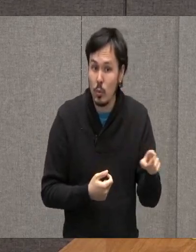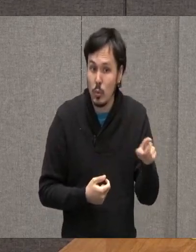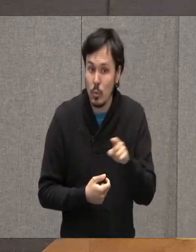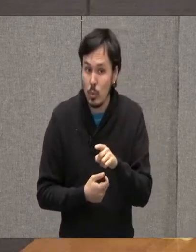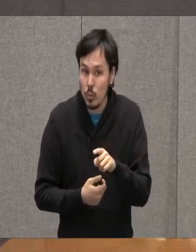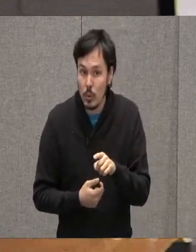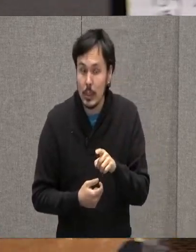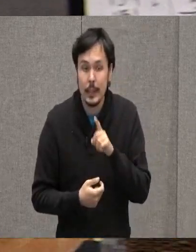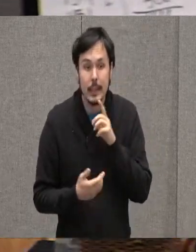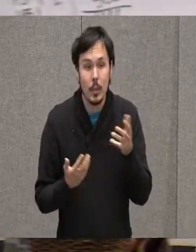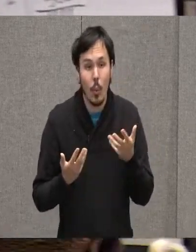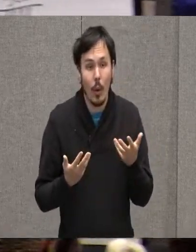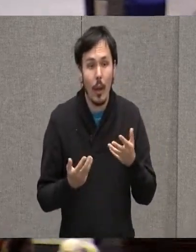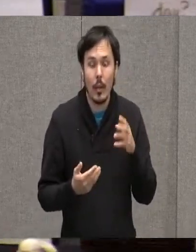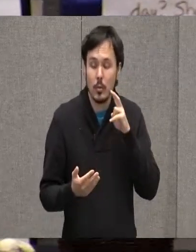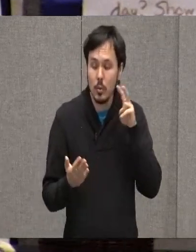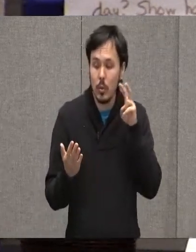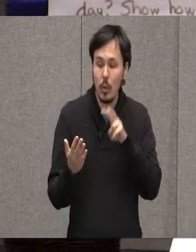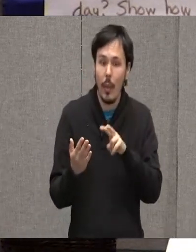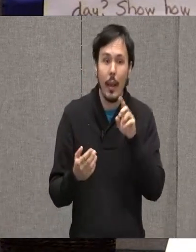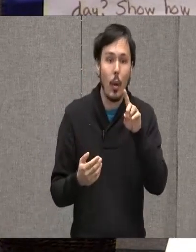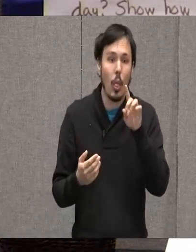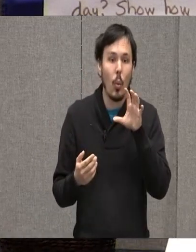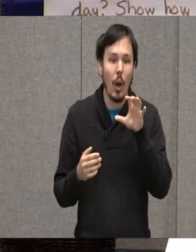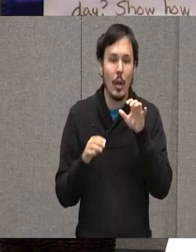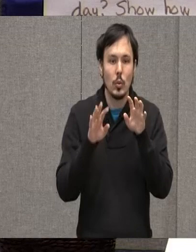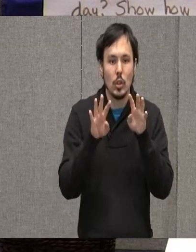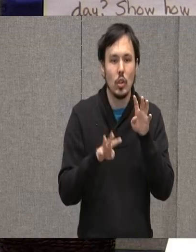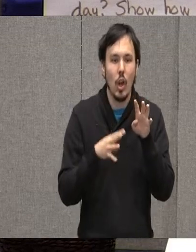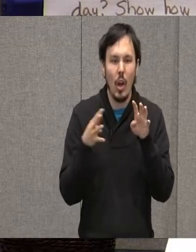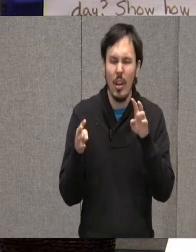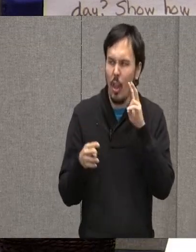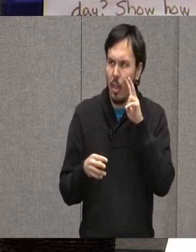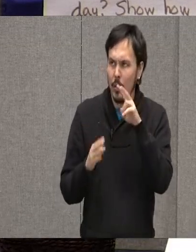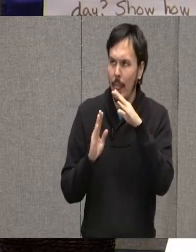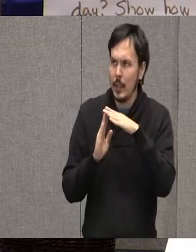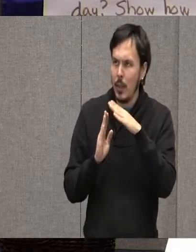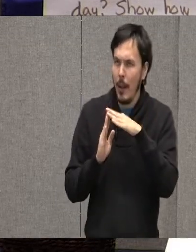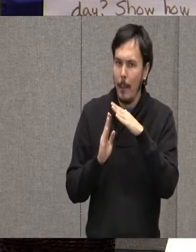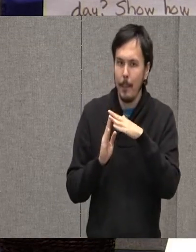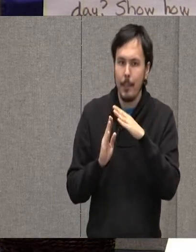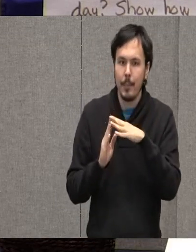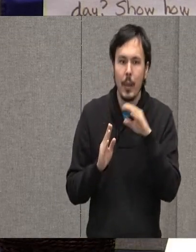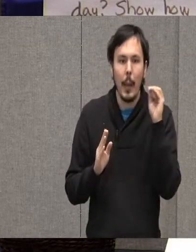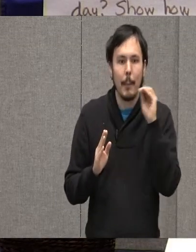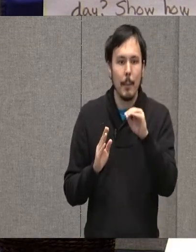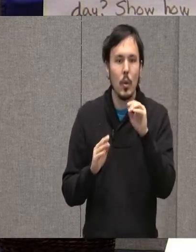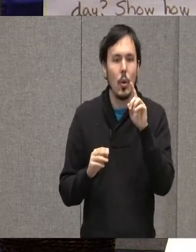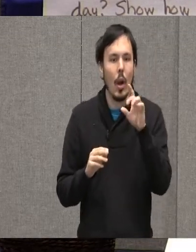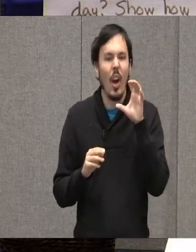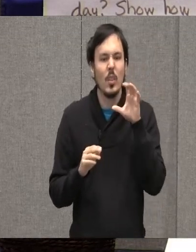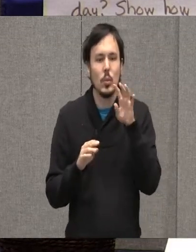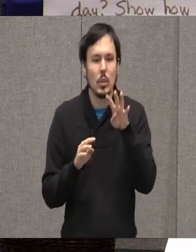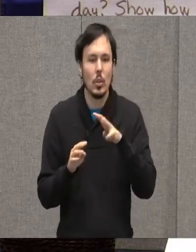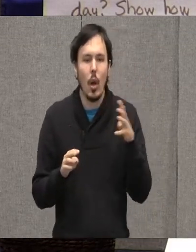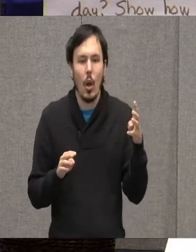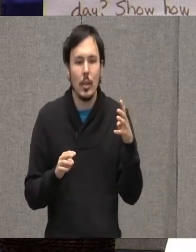is if we are looking at a hundreds chart, so we'll just look at the top part of this and I put in a hundreds chart on our website for you to work with,